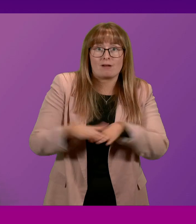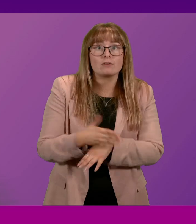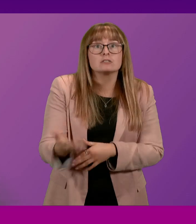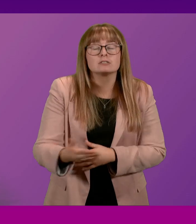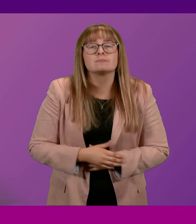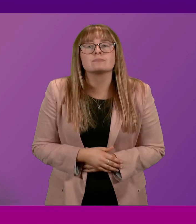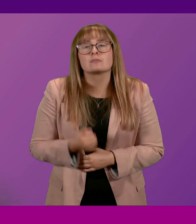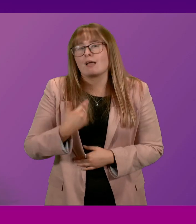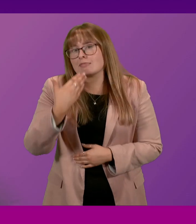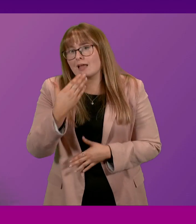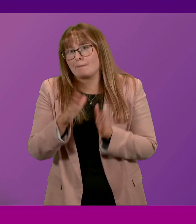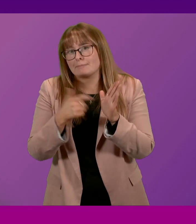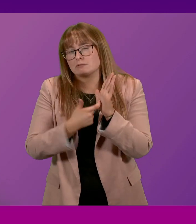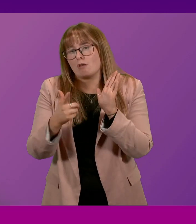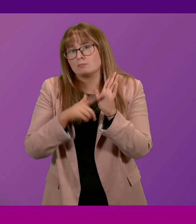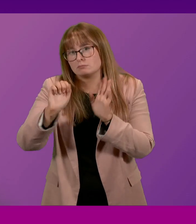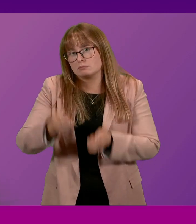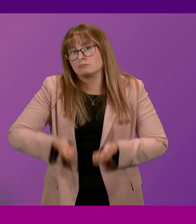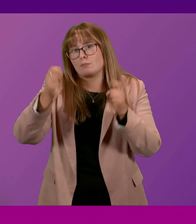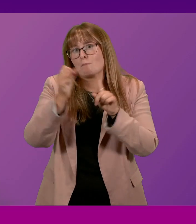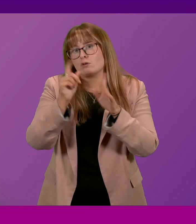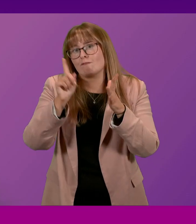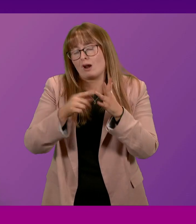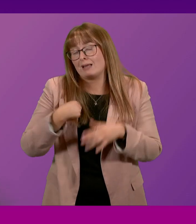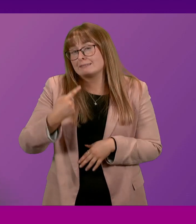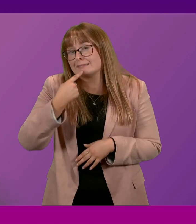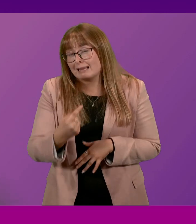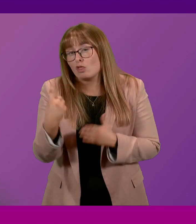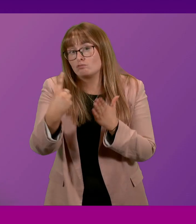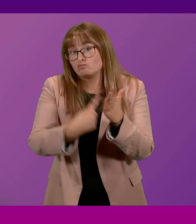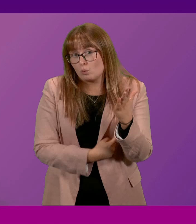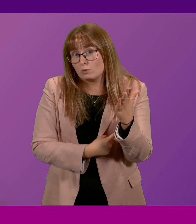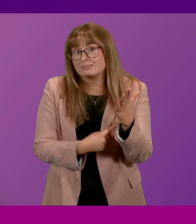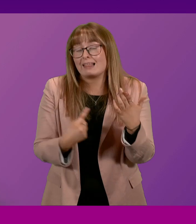I thank Mr Lumsden for his point of order. The rules allow answers